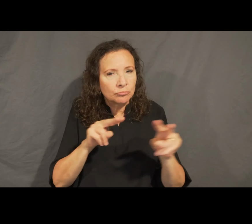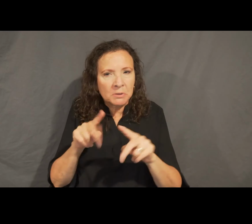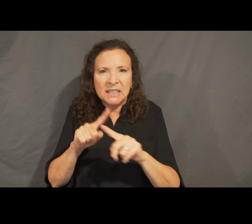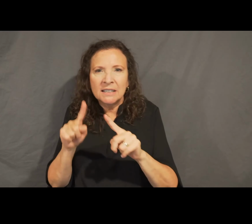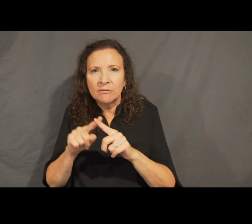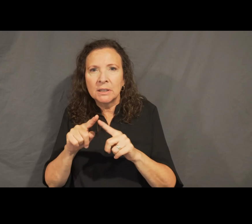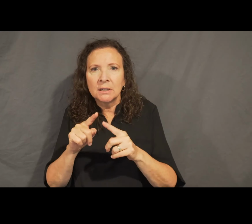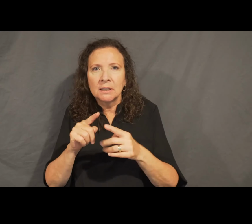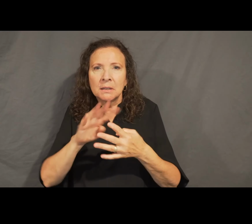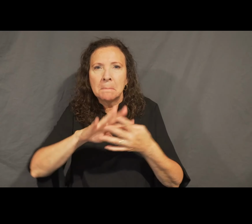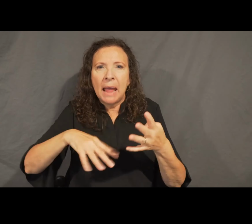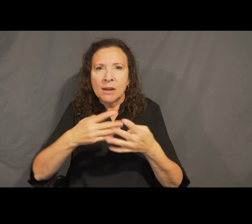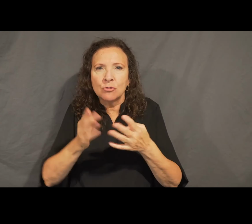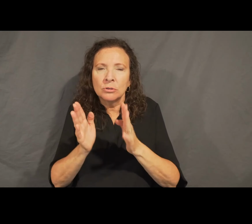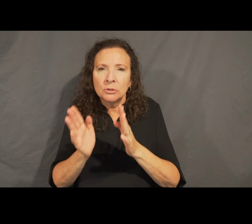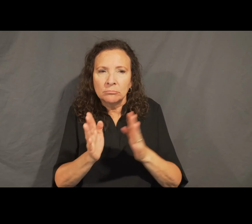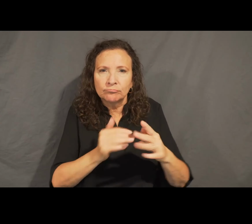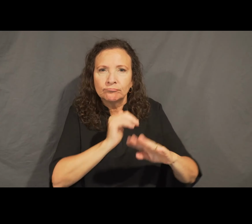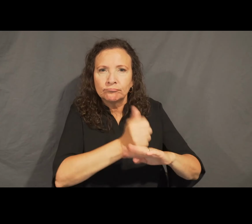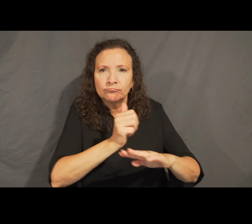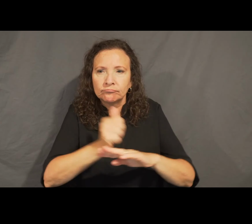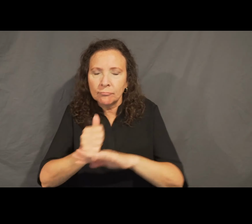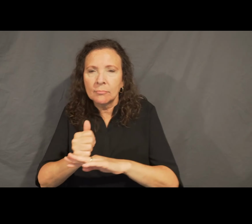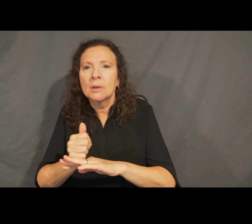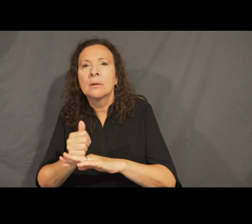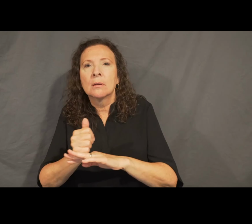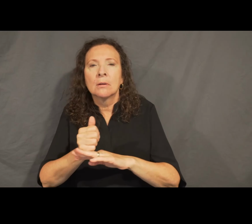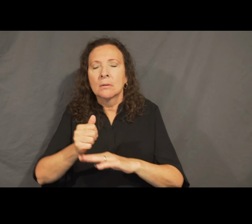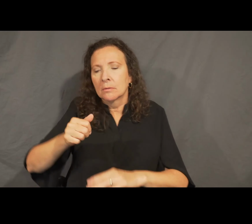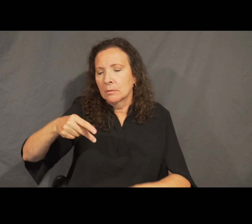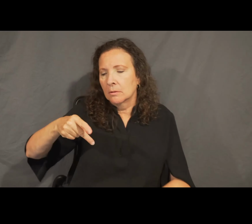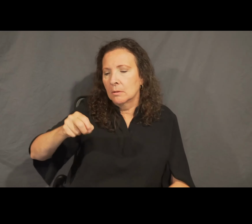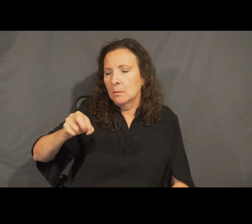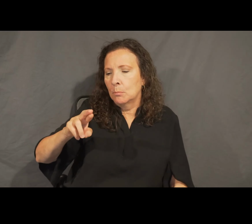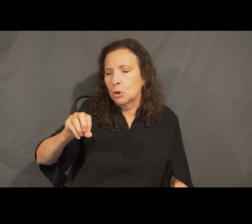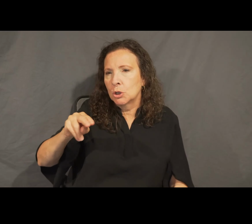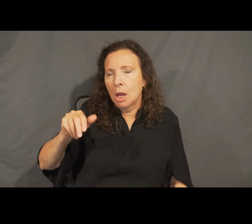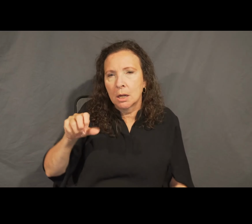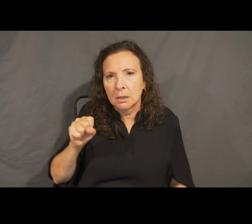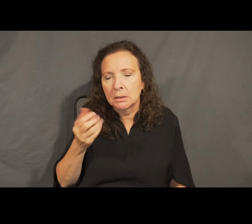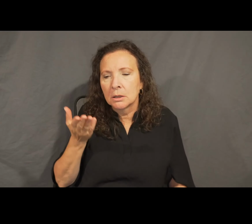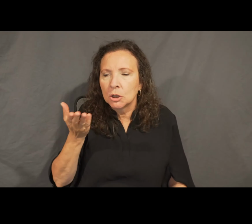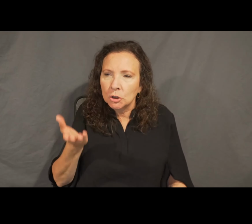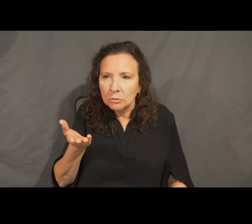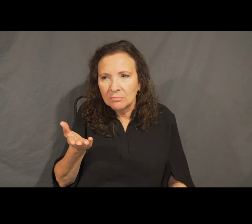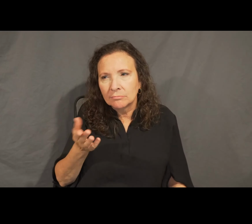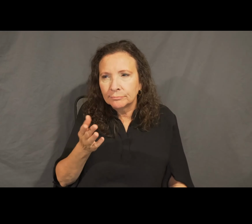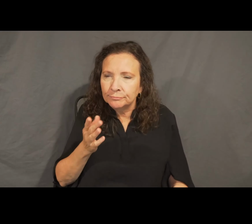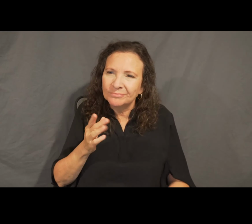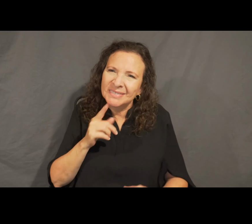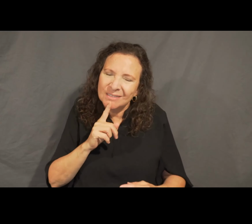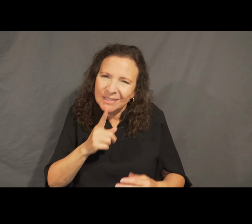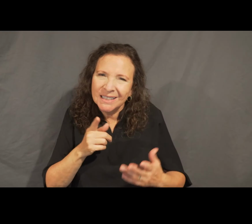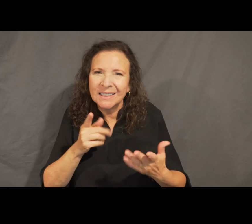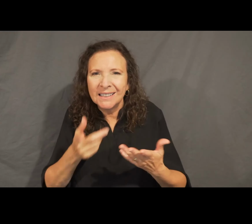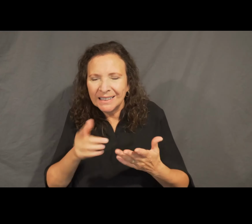Even though personas, I'm a little on the fence on whether they lead you into making